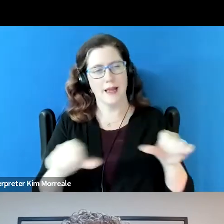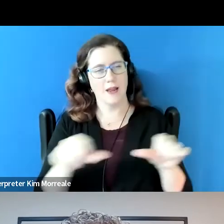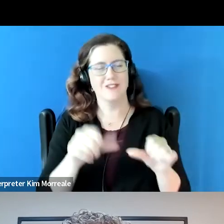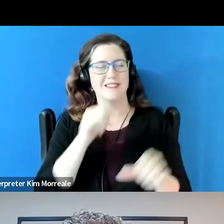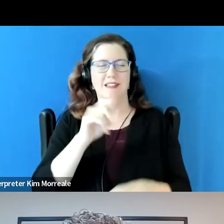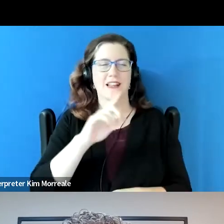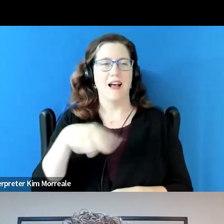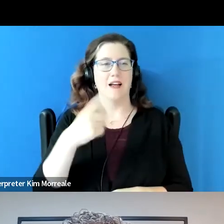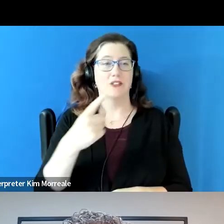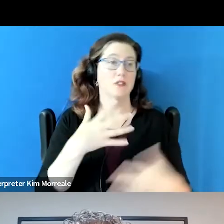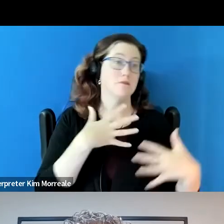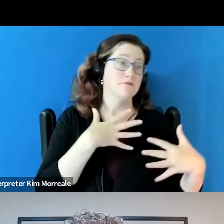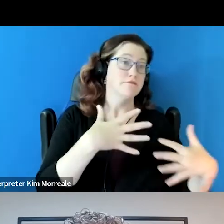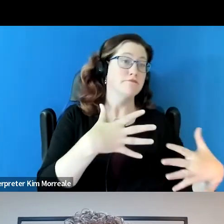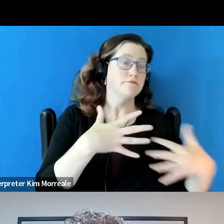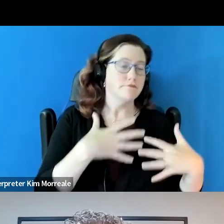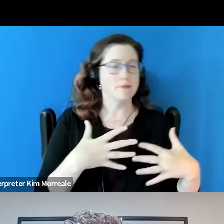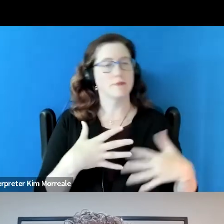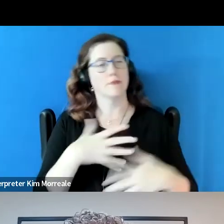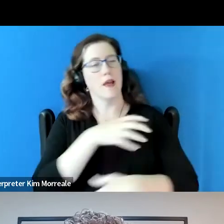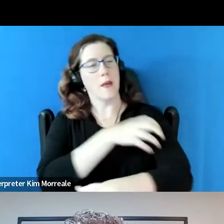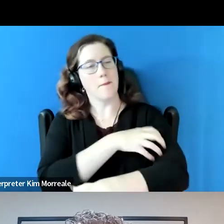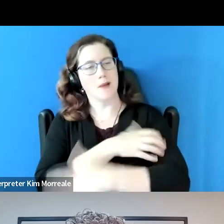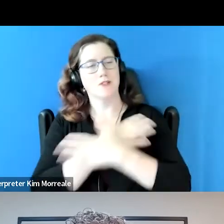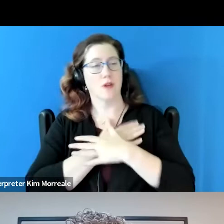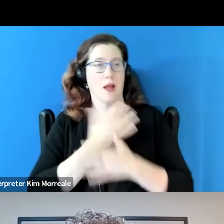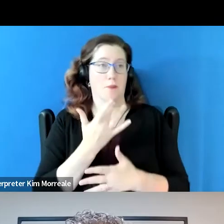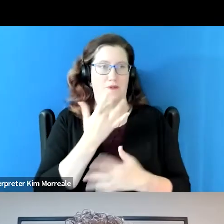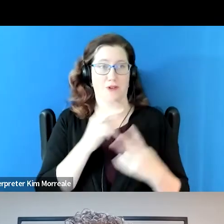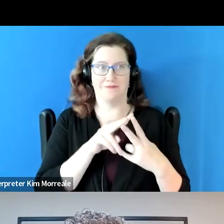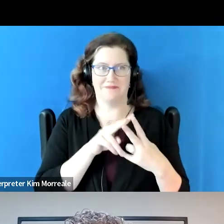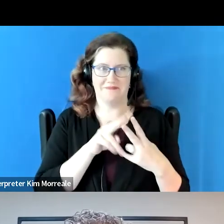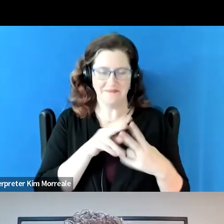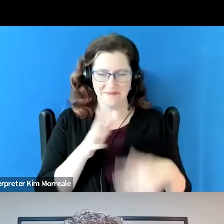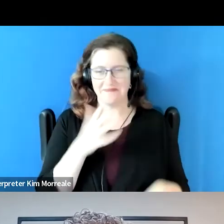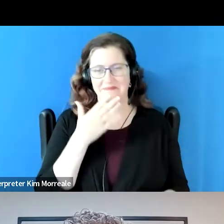not just deep breathing and progressive muscle relaxation, which are two of my favorite things, but in addition to that,